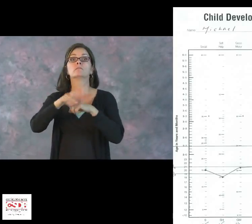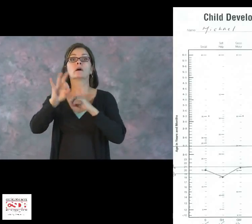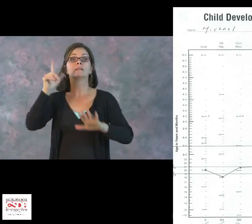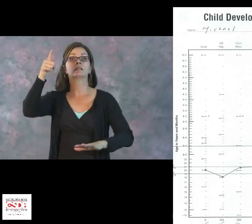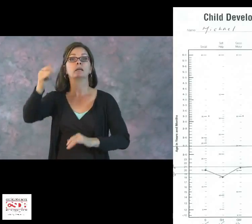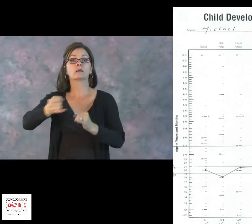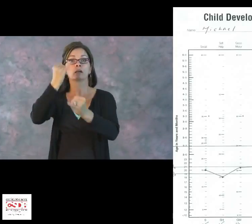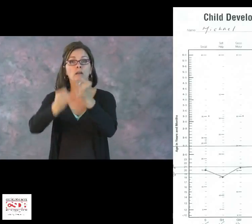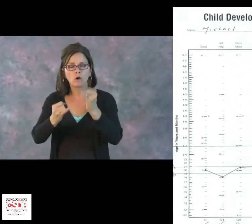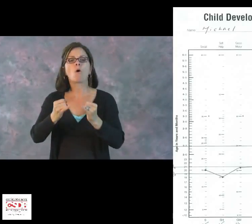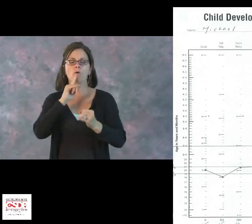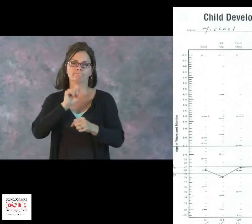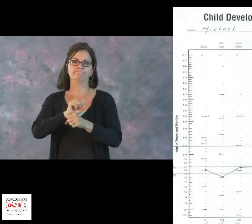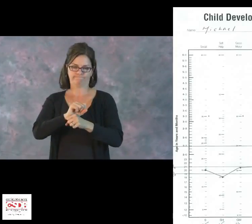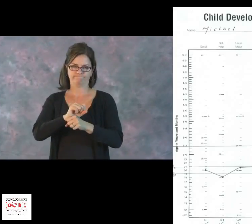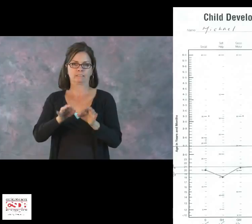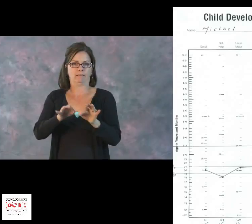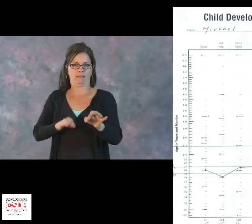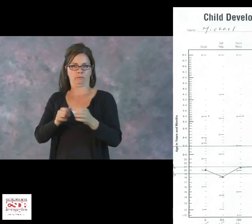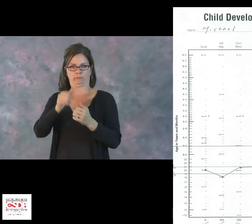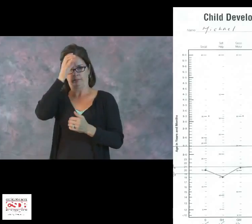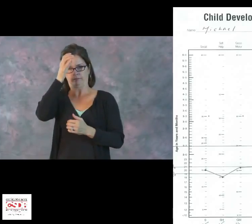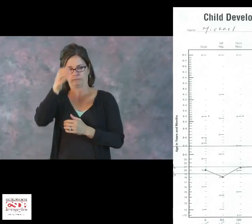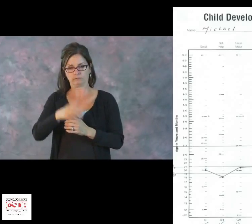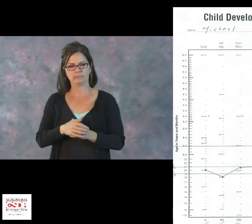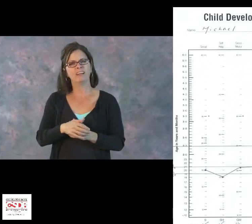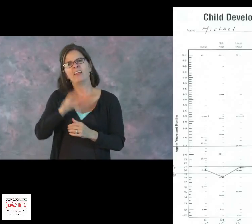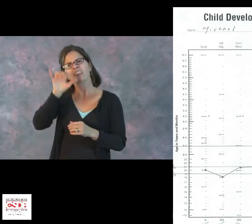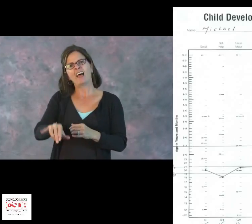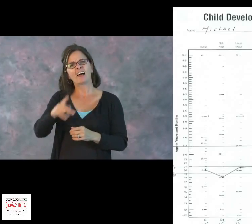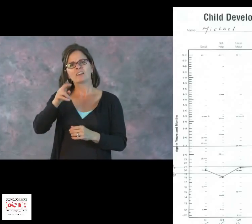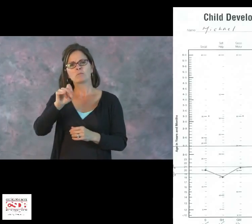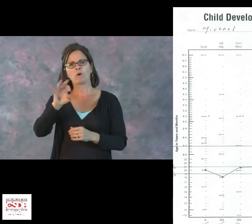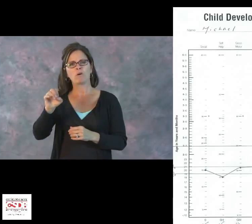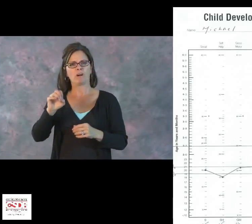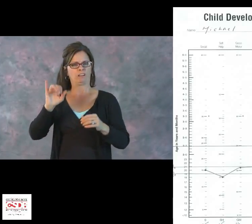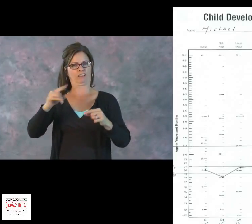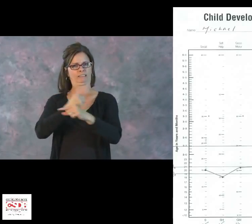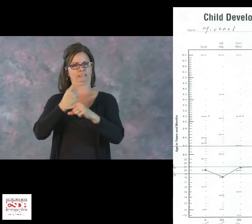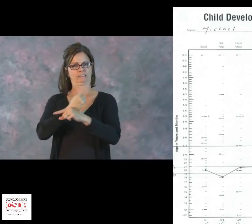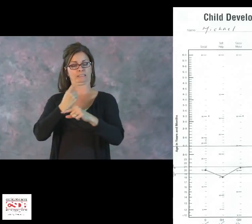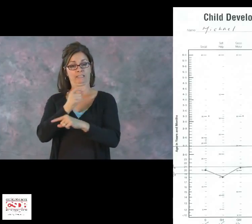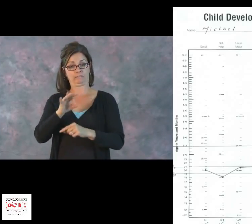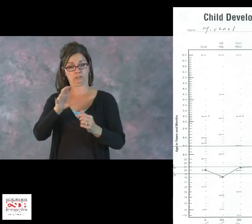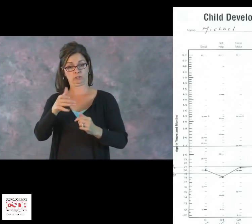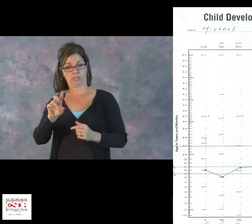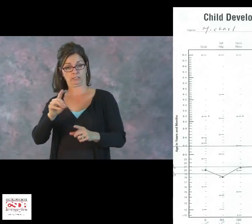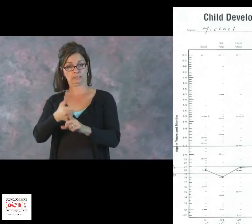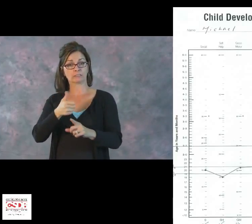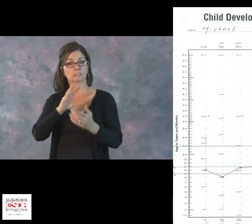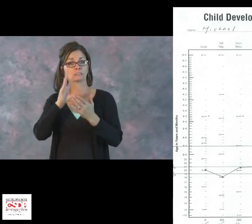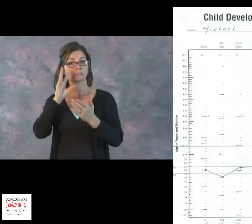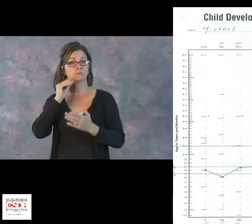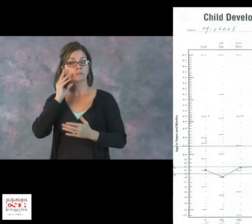then his profile would be very typical, because in children, who are experiencing cognitive delays, we often see that all areas